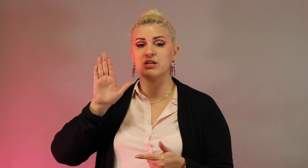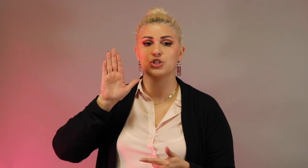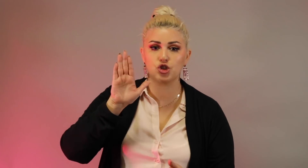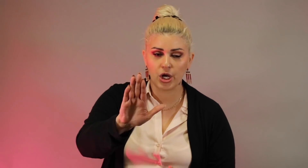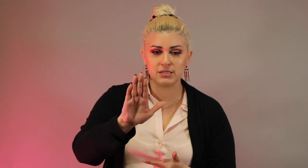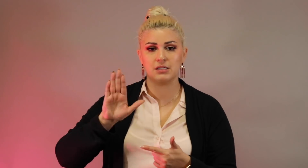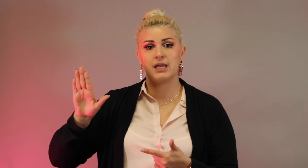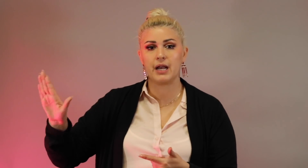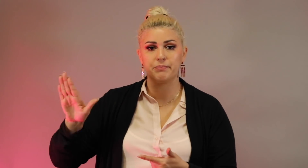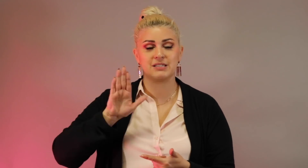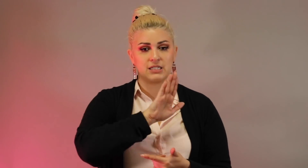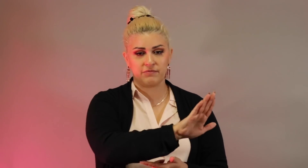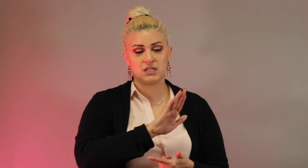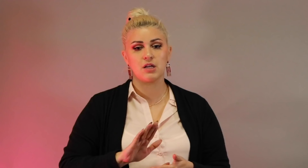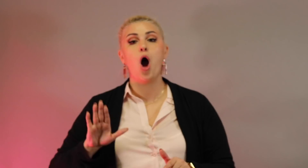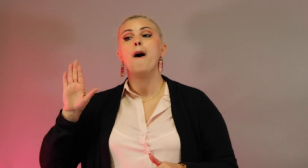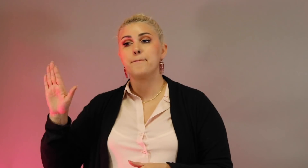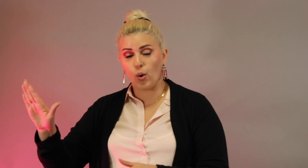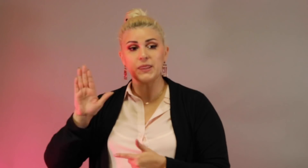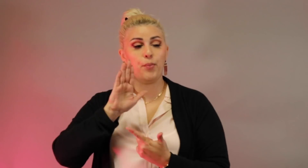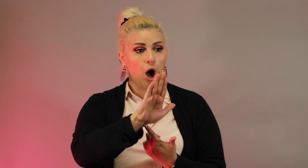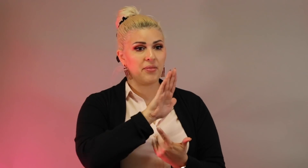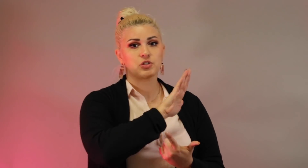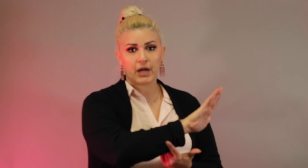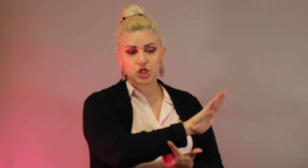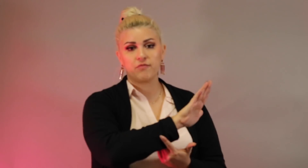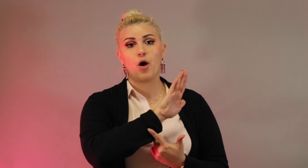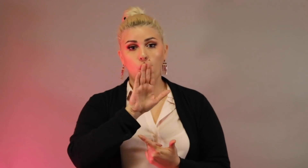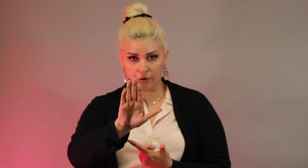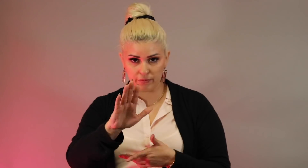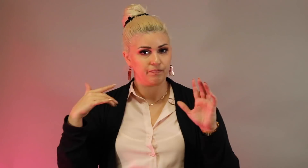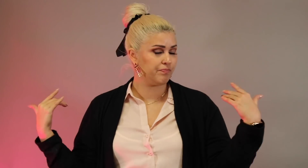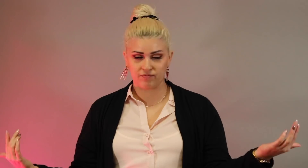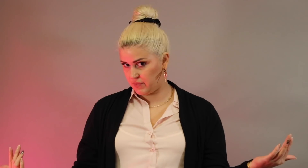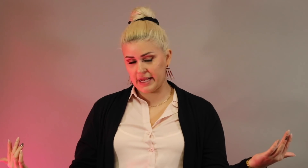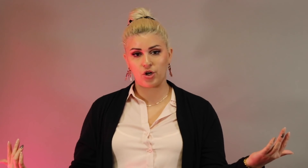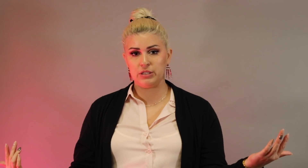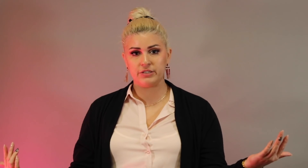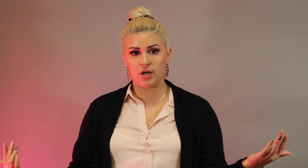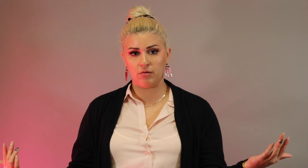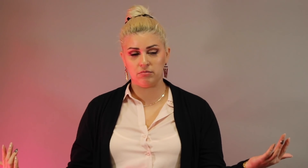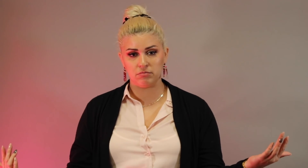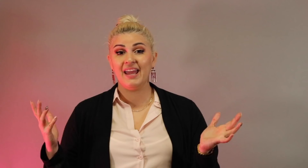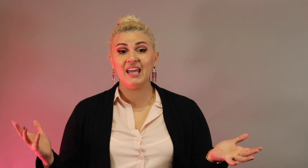this is just indicating possessiveness. Point the palm in the direction of the owner, that's all you need to know.